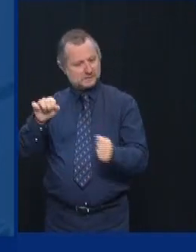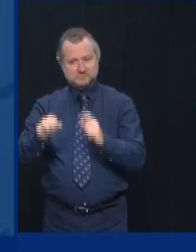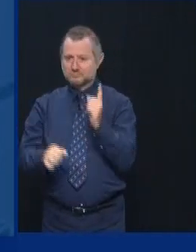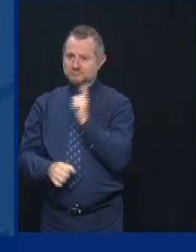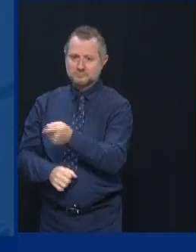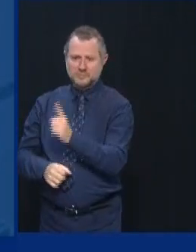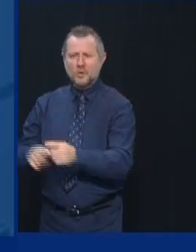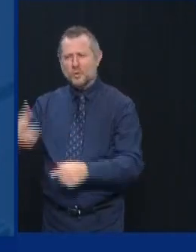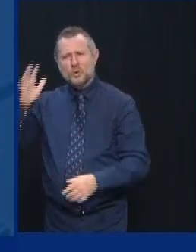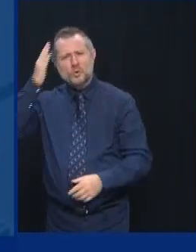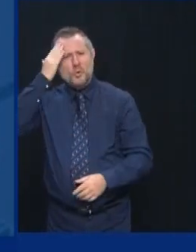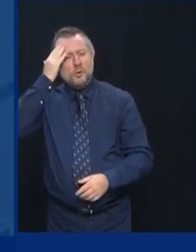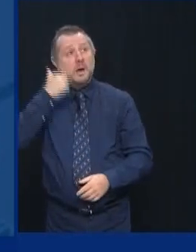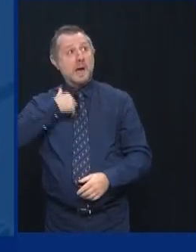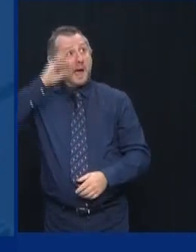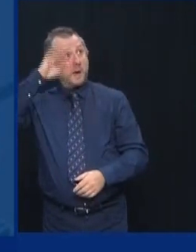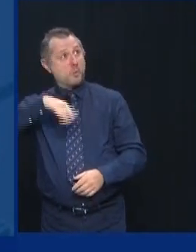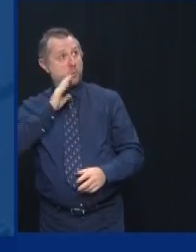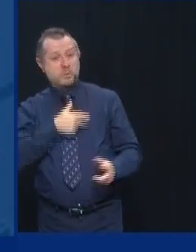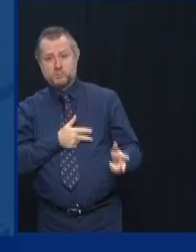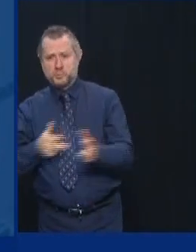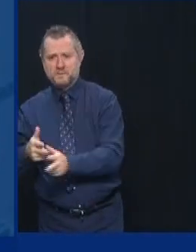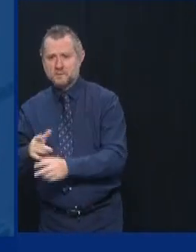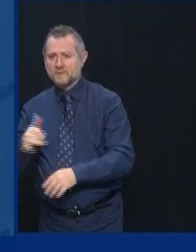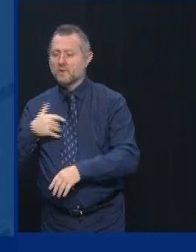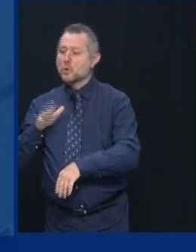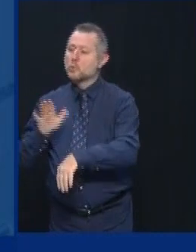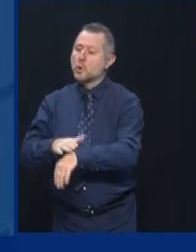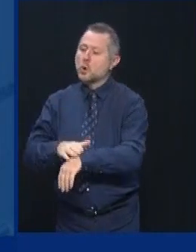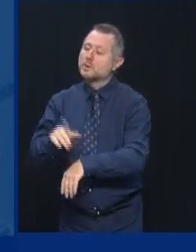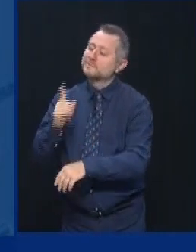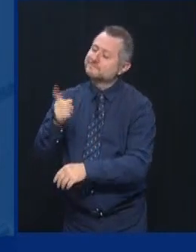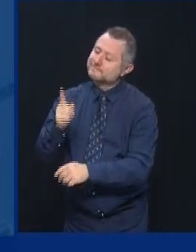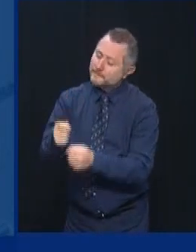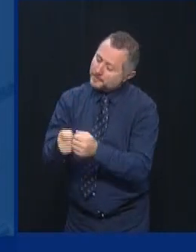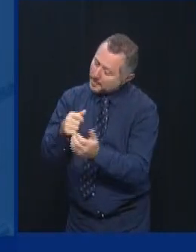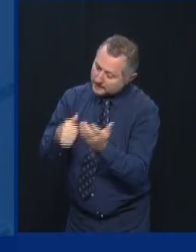CAR TODAY AND SAY, YOU KNOW, YOU'RE NOT SUPPOSED TO TEXT AND DRIVE.